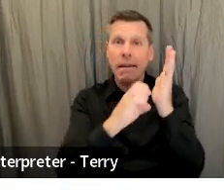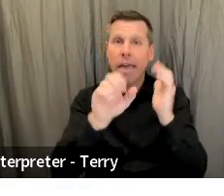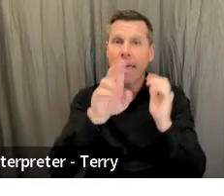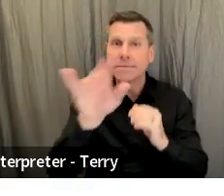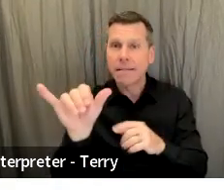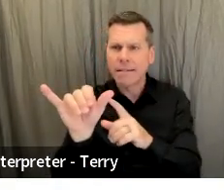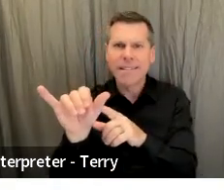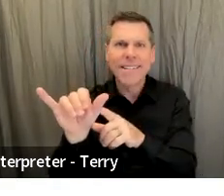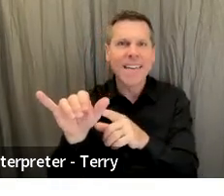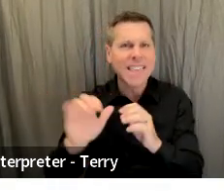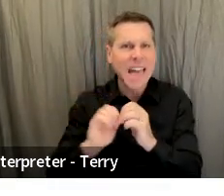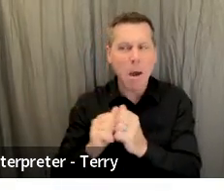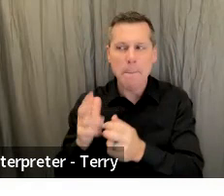that I created for my course